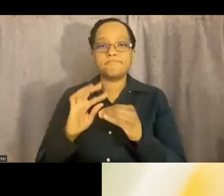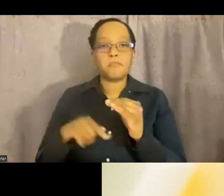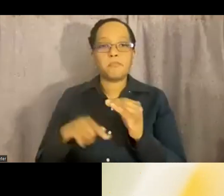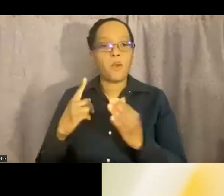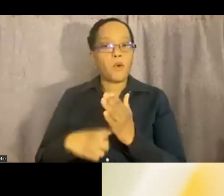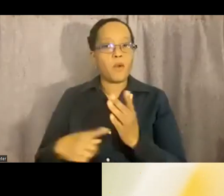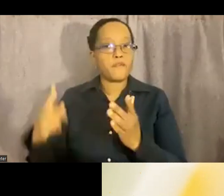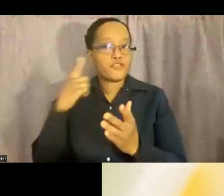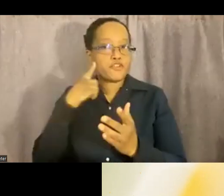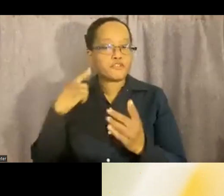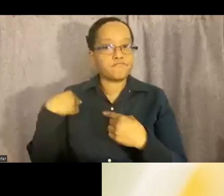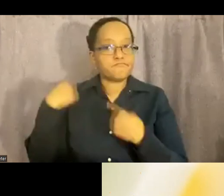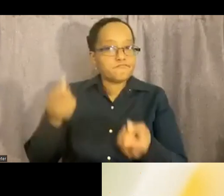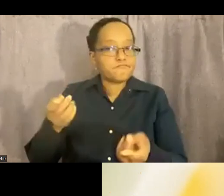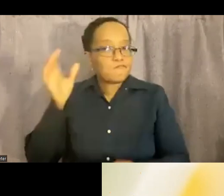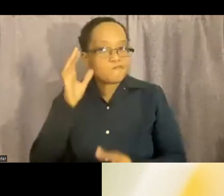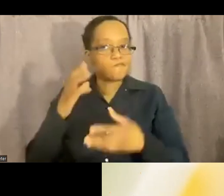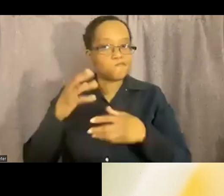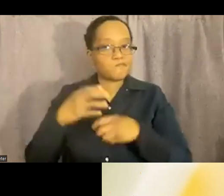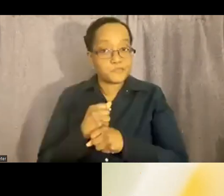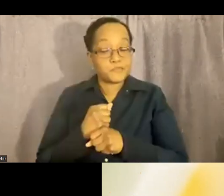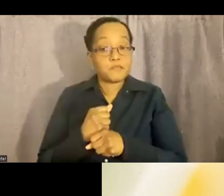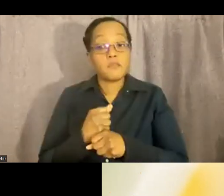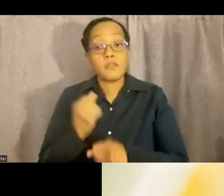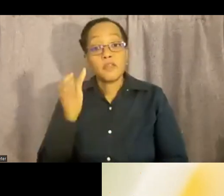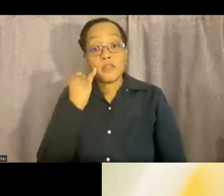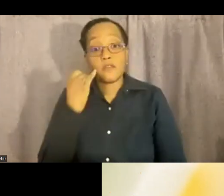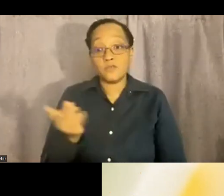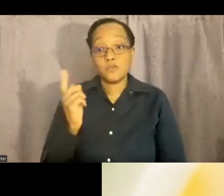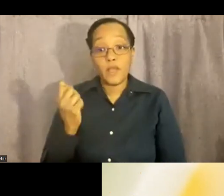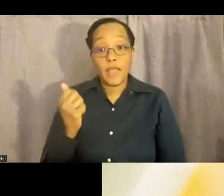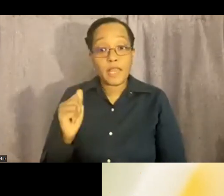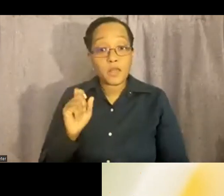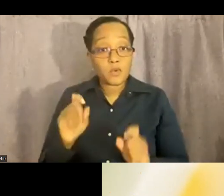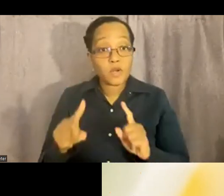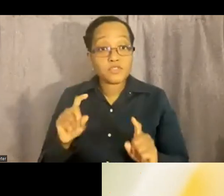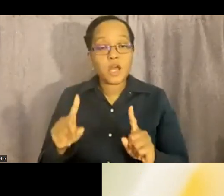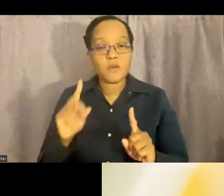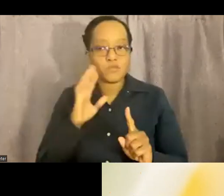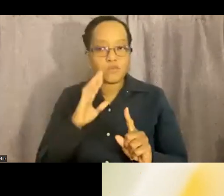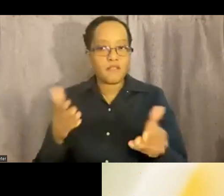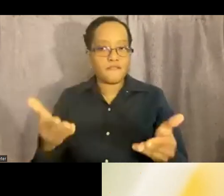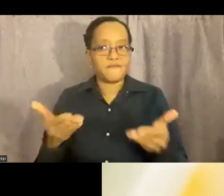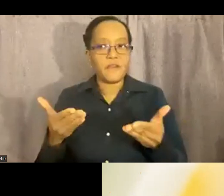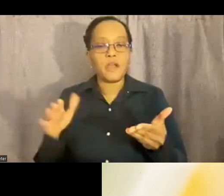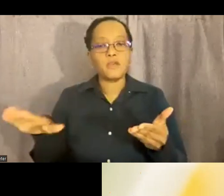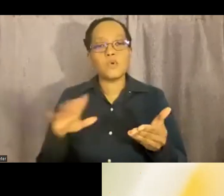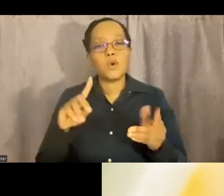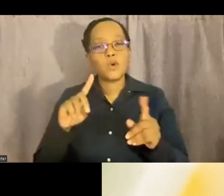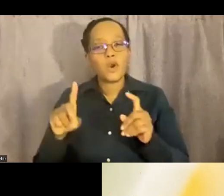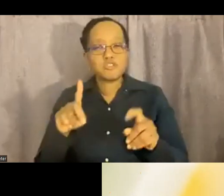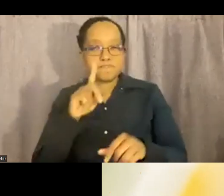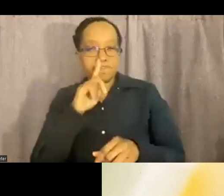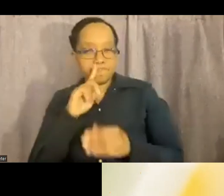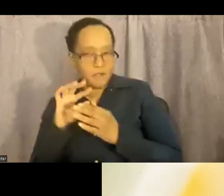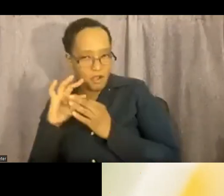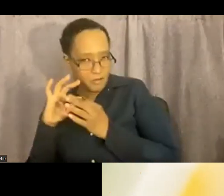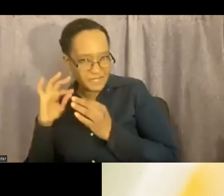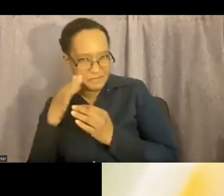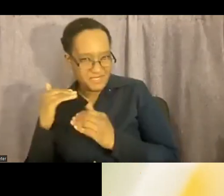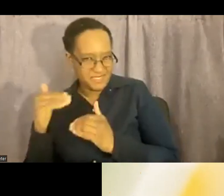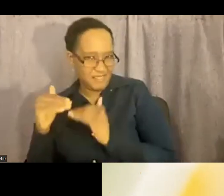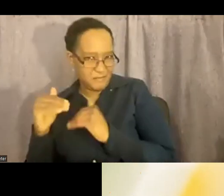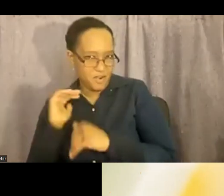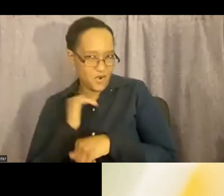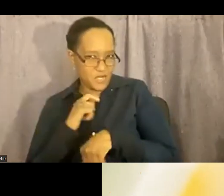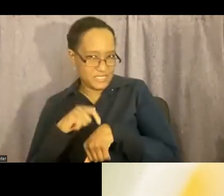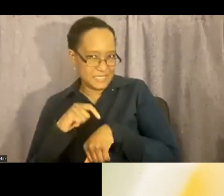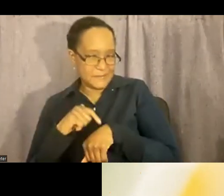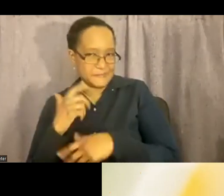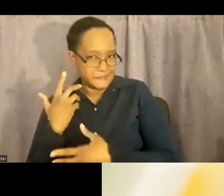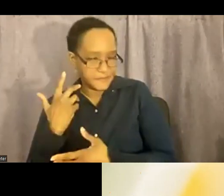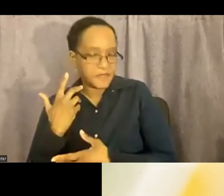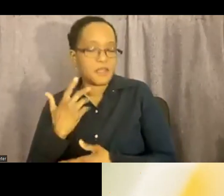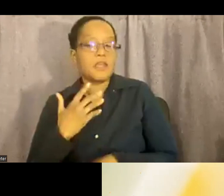today who if folks have questions , please go ahead and raise your hand or put